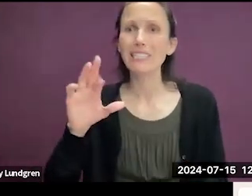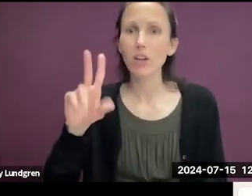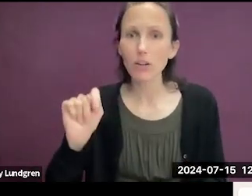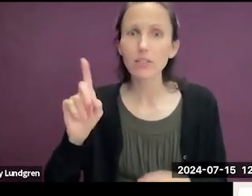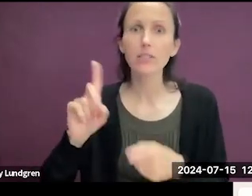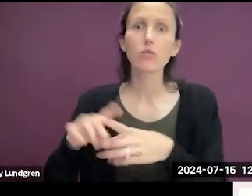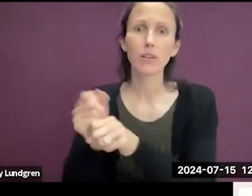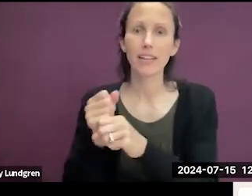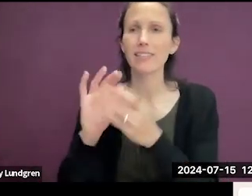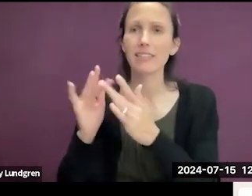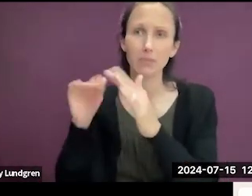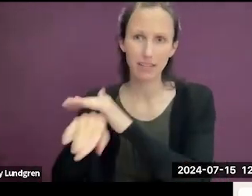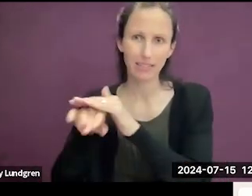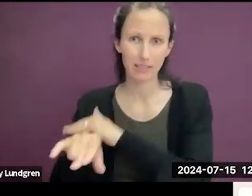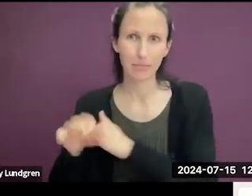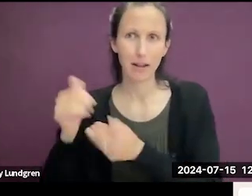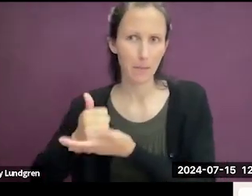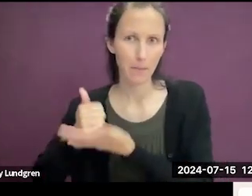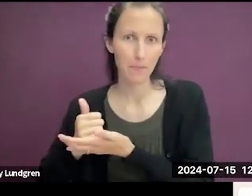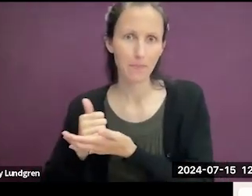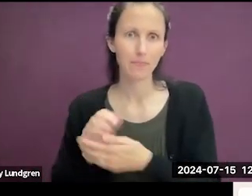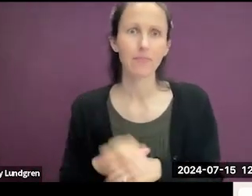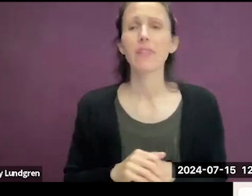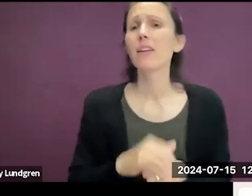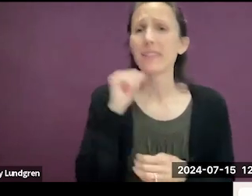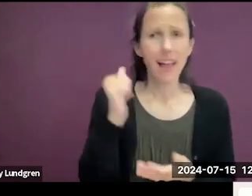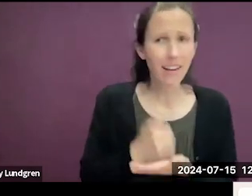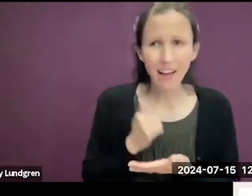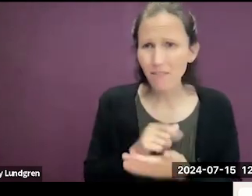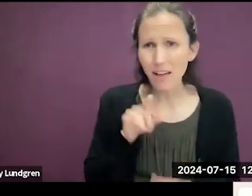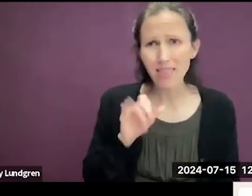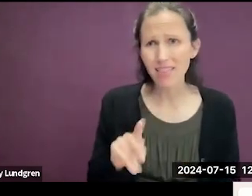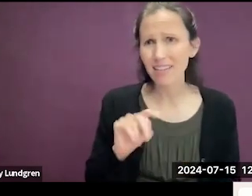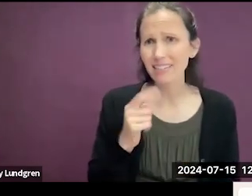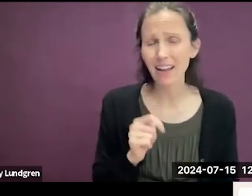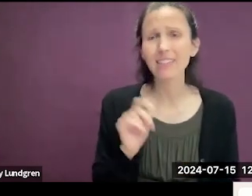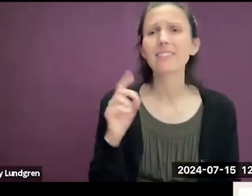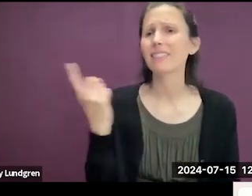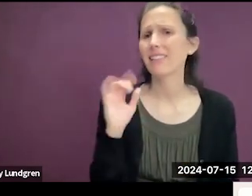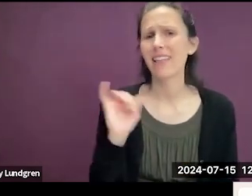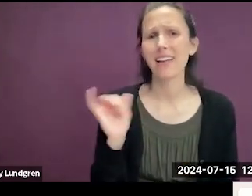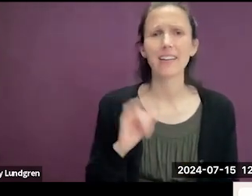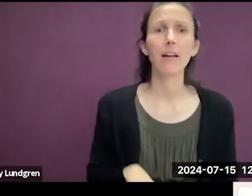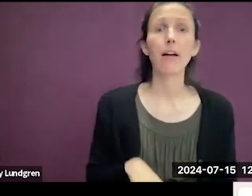Some not helpful link text would be, "click here," "follow this link," "read more." We see that one a lot.